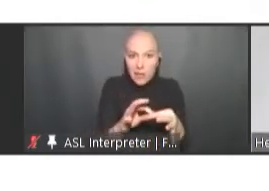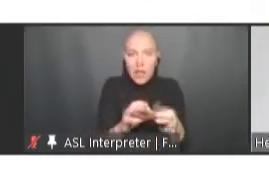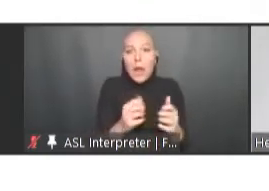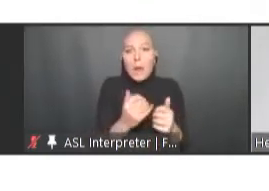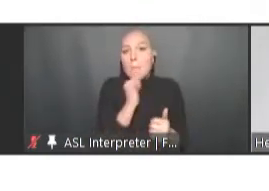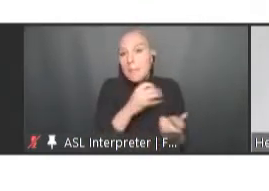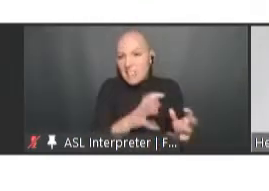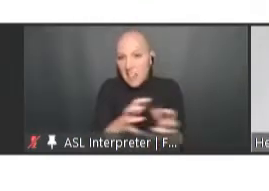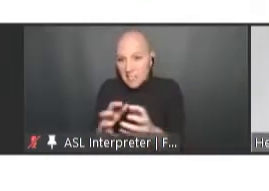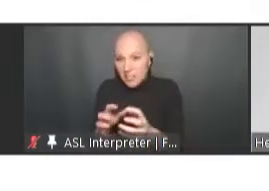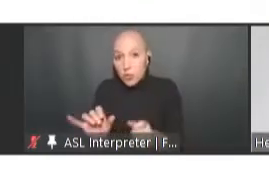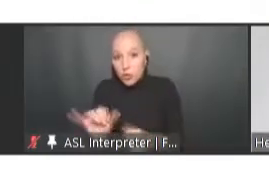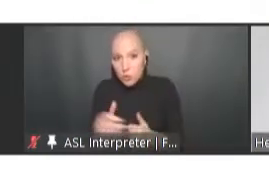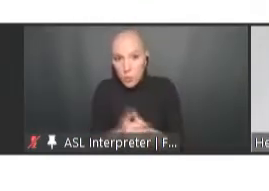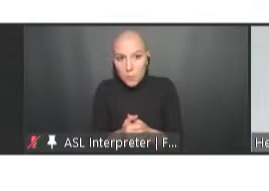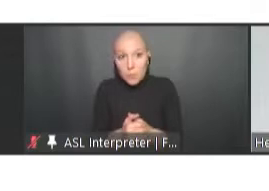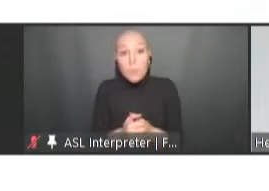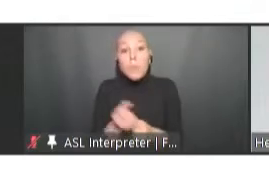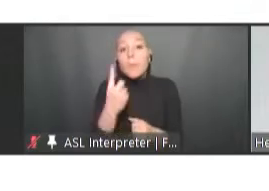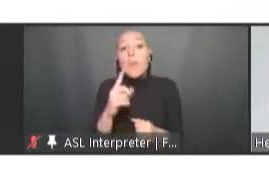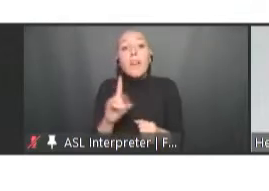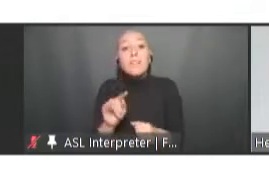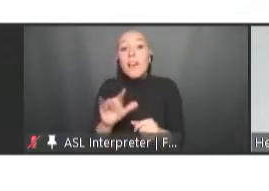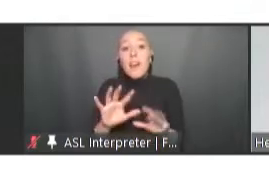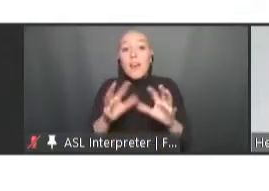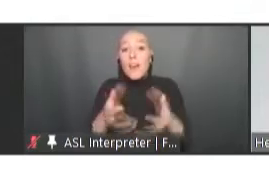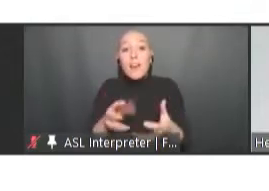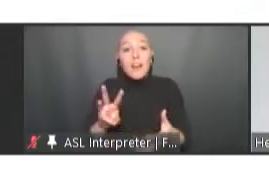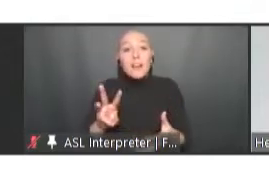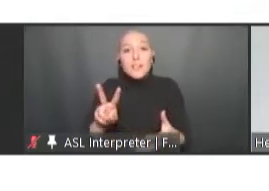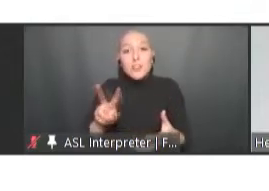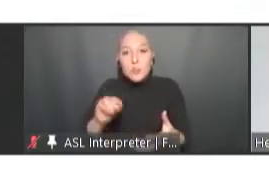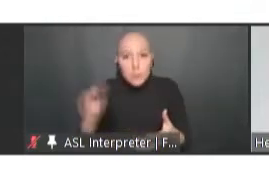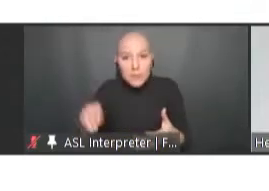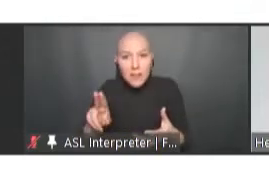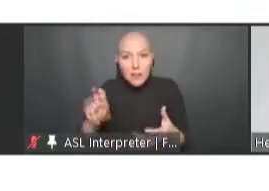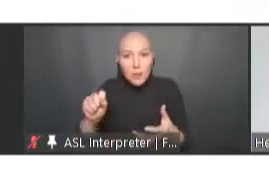the overall U.S. population and therefore might not be generalizable. Next slide.